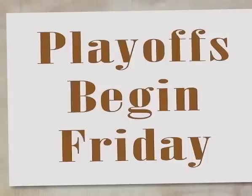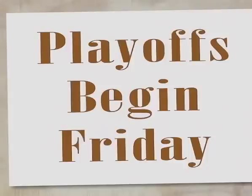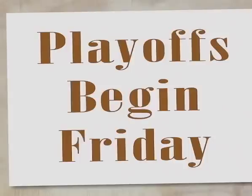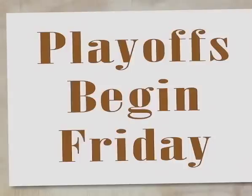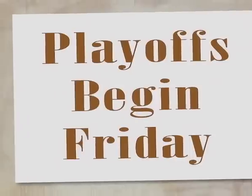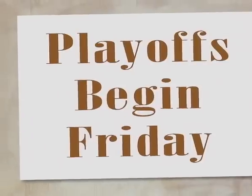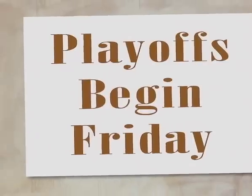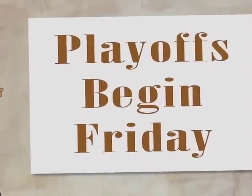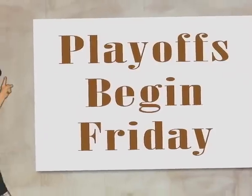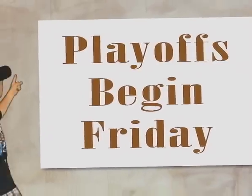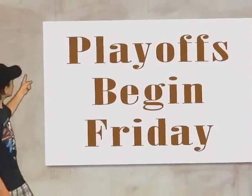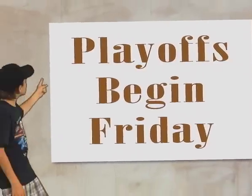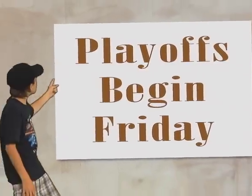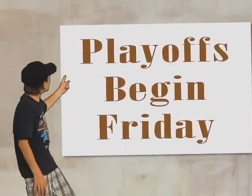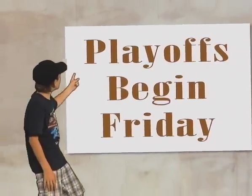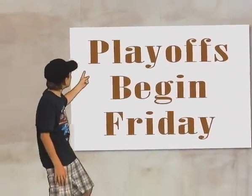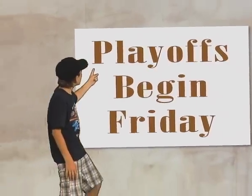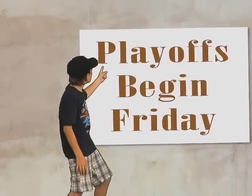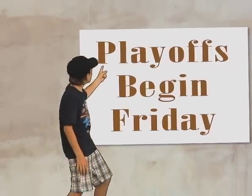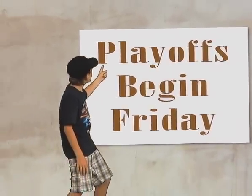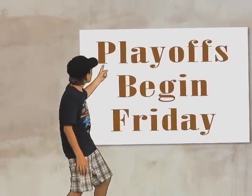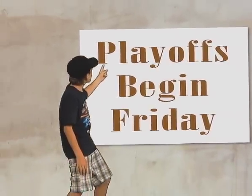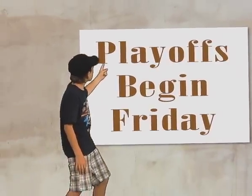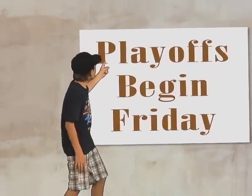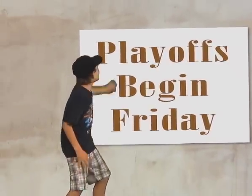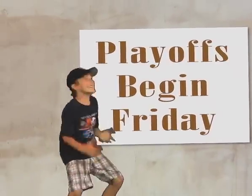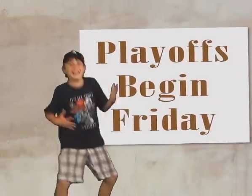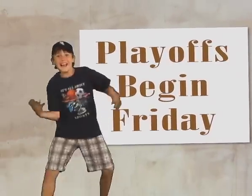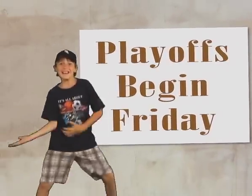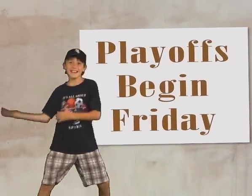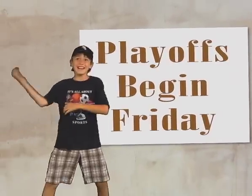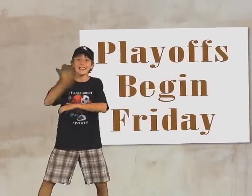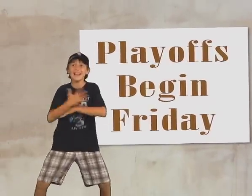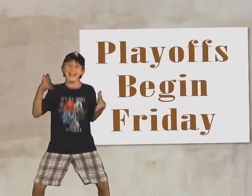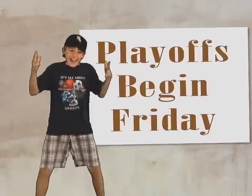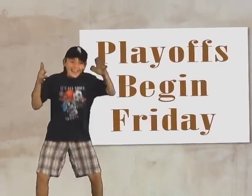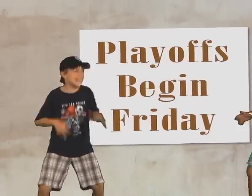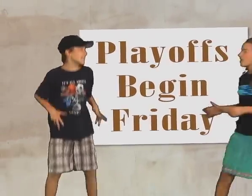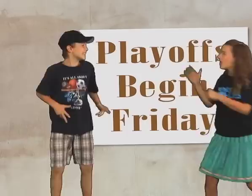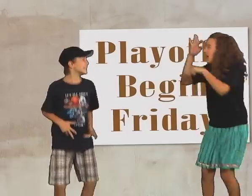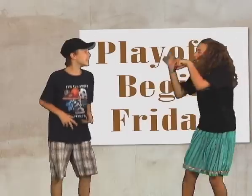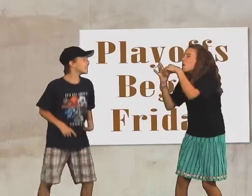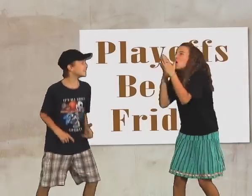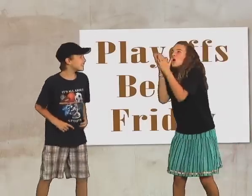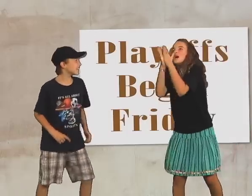FIVE MORE DAYS TILL THE BIG GAME. IT'S ALL YOU CAN THINK ABOUT.